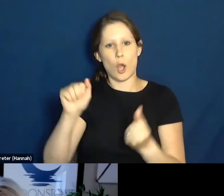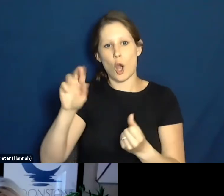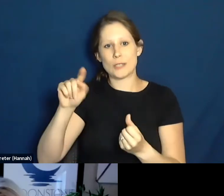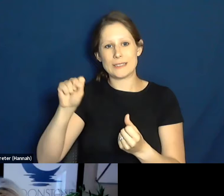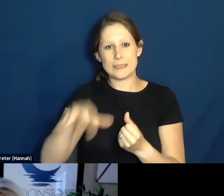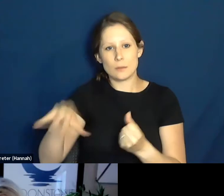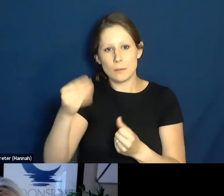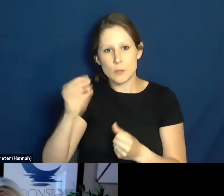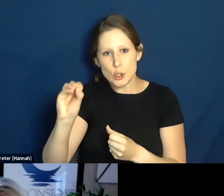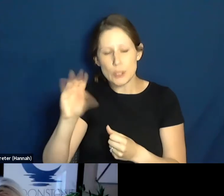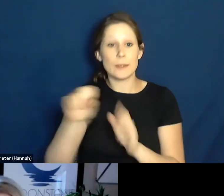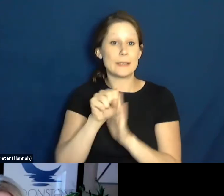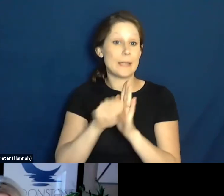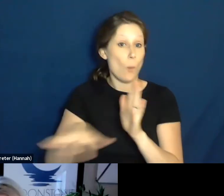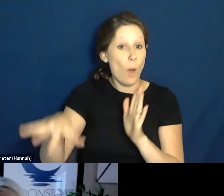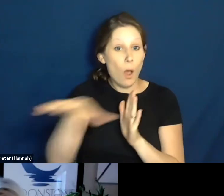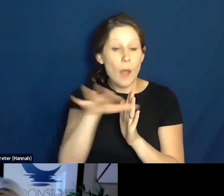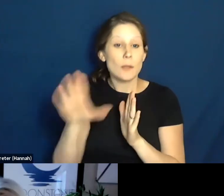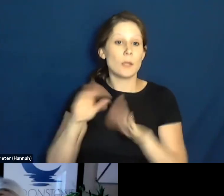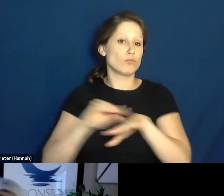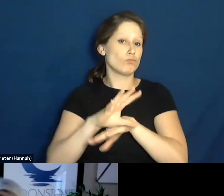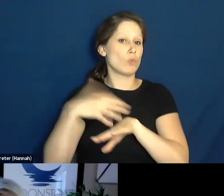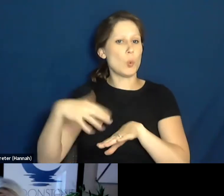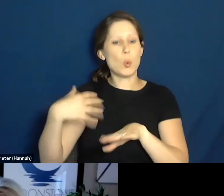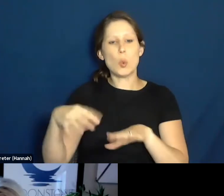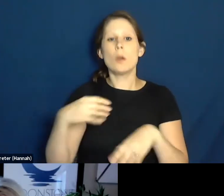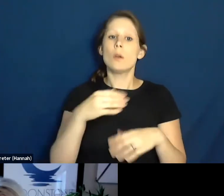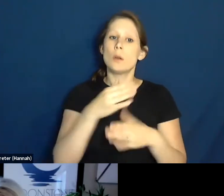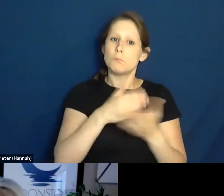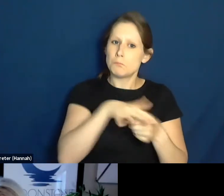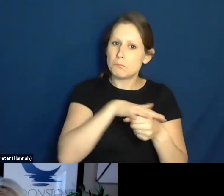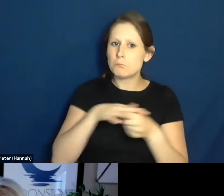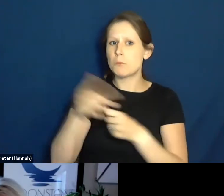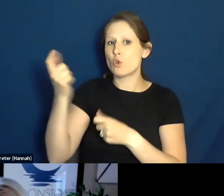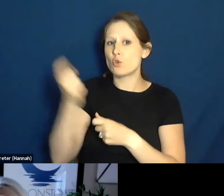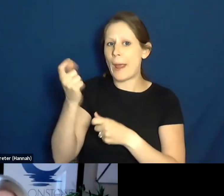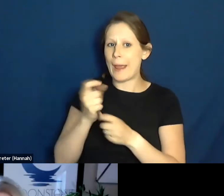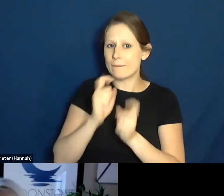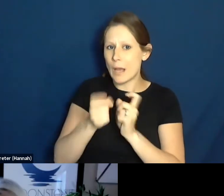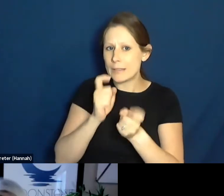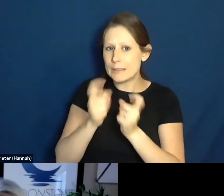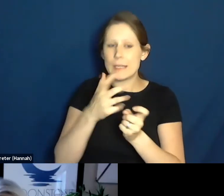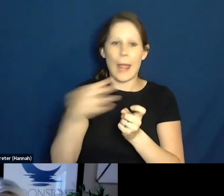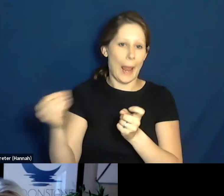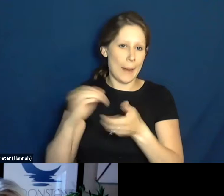state the wide, equitable grant funding and building partnerships and creative communities